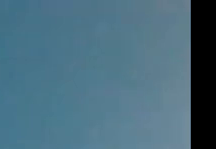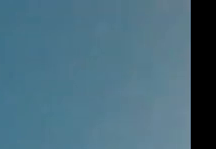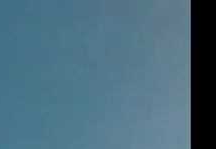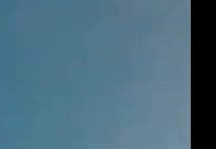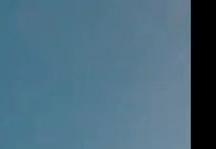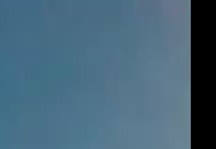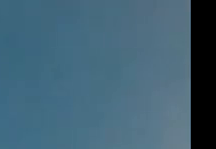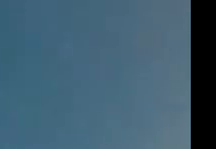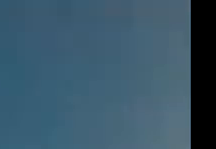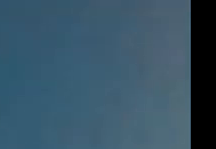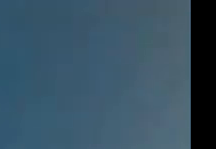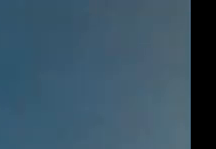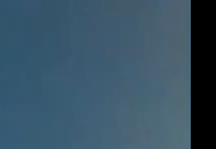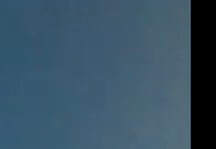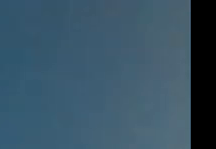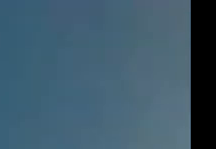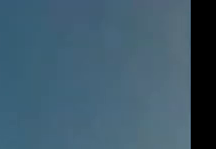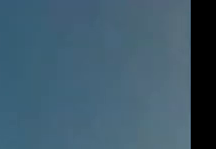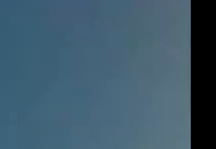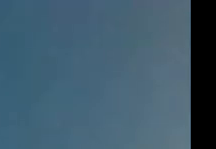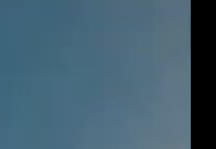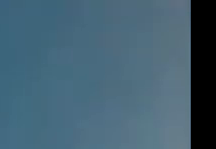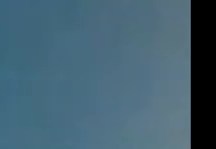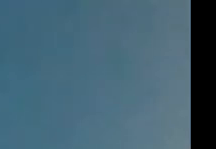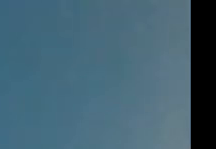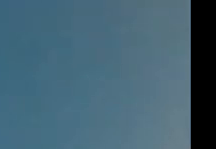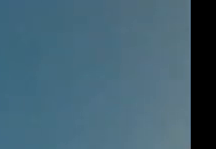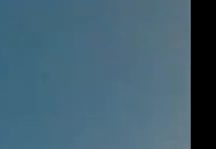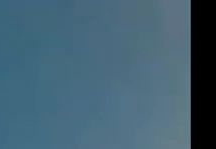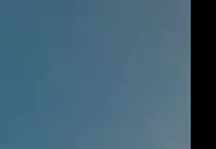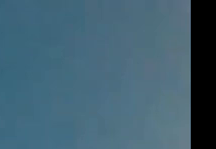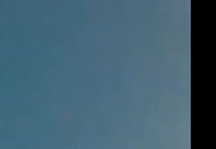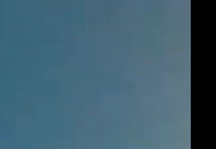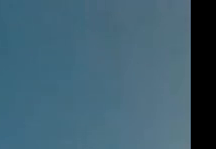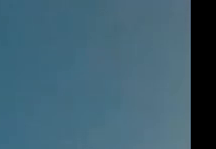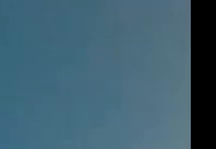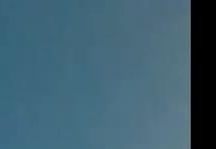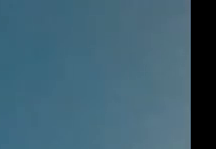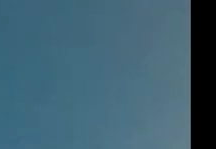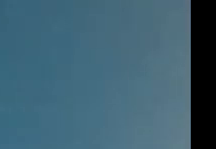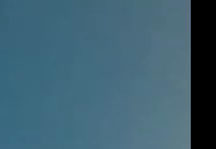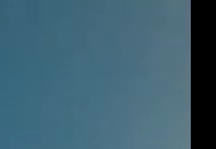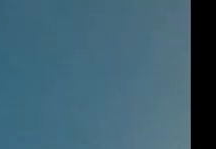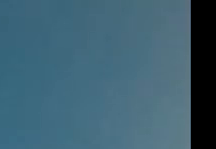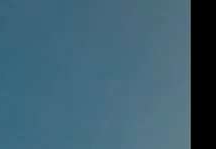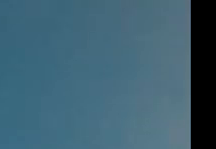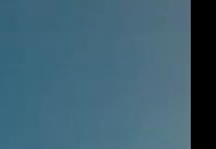And I'm talking about a very well-qualified graduate student tutor